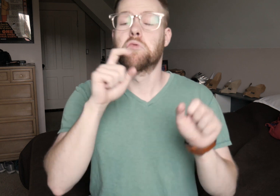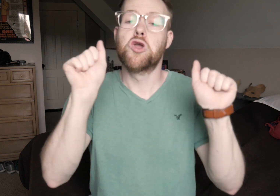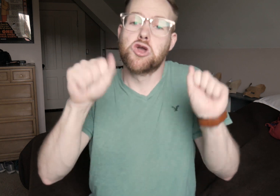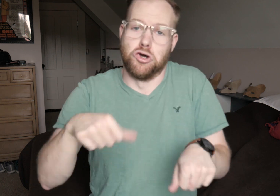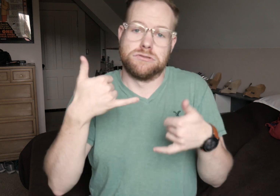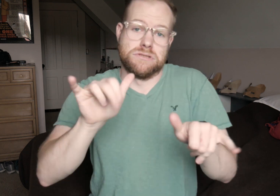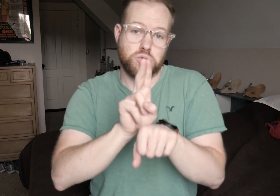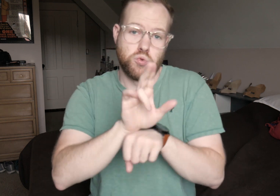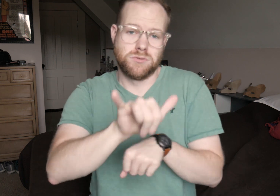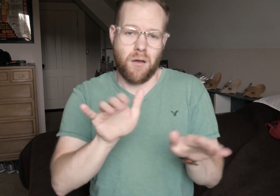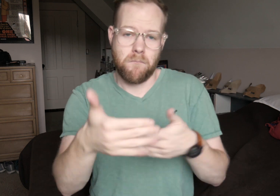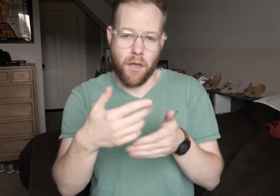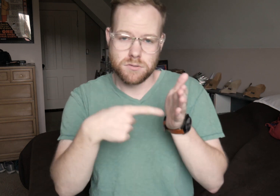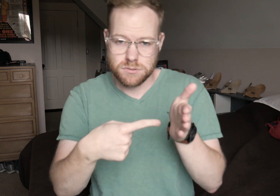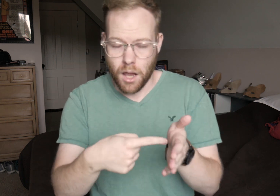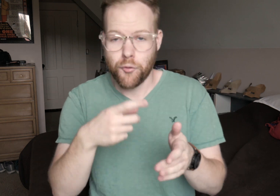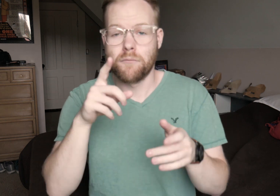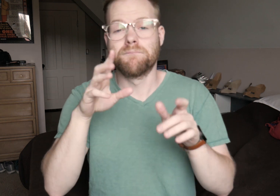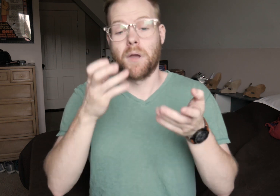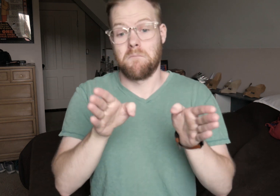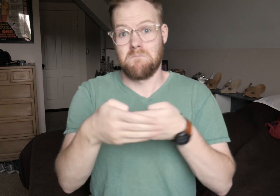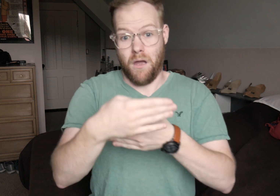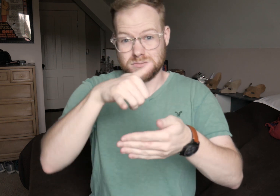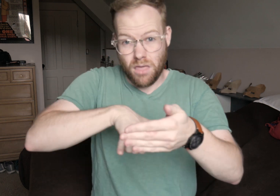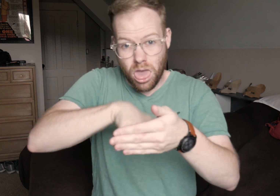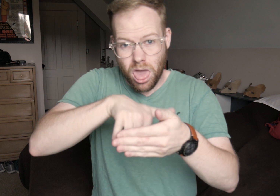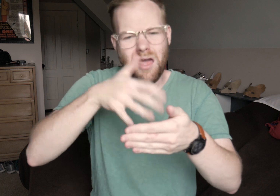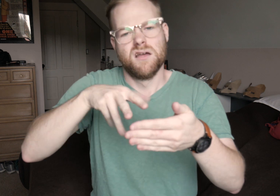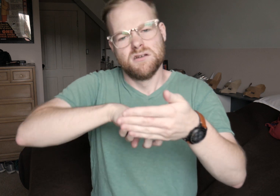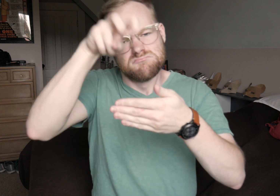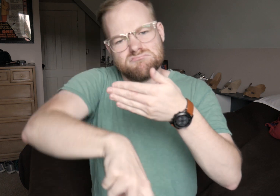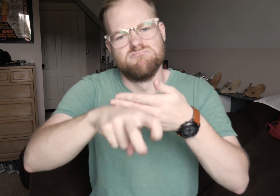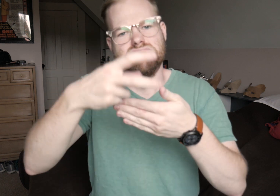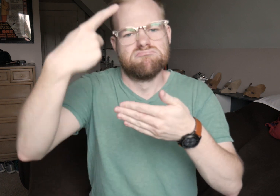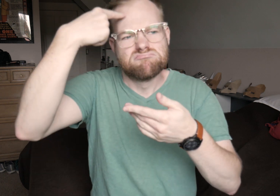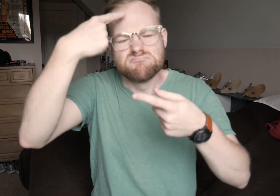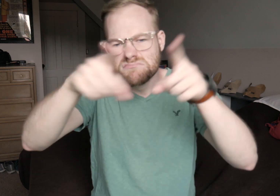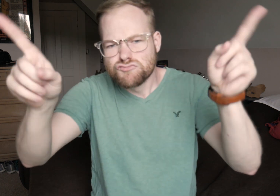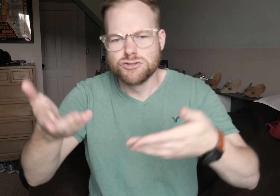You could still use the box example, like: [staying in box, jump out, think different].